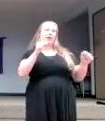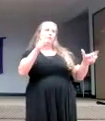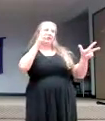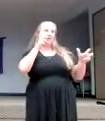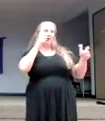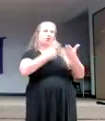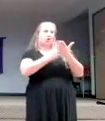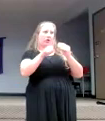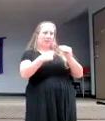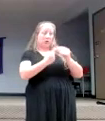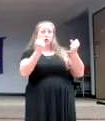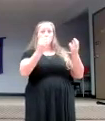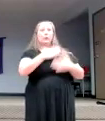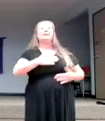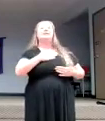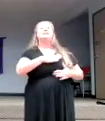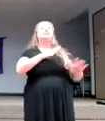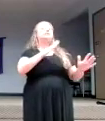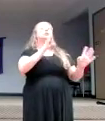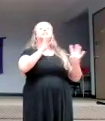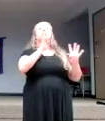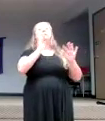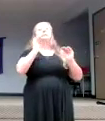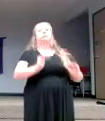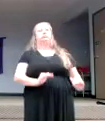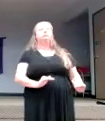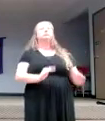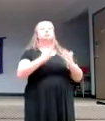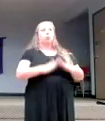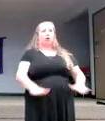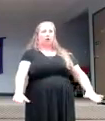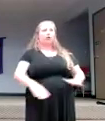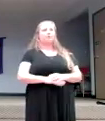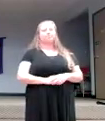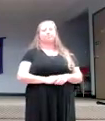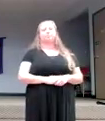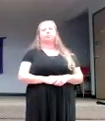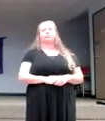talking about. So if you could just please keep your conversations together to a minimum. We